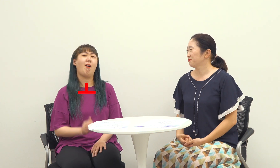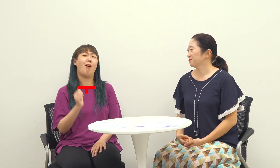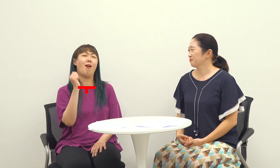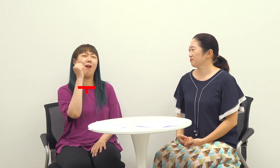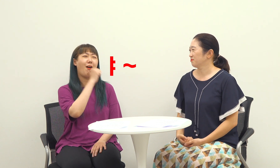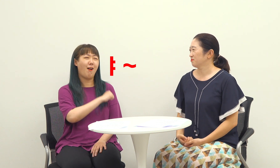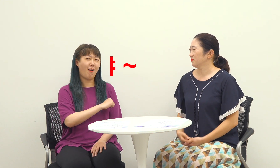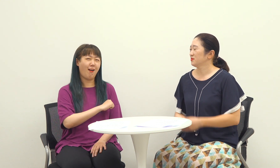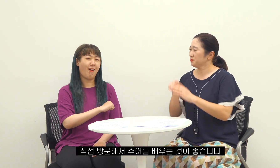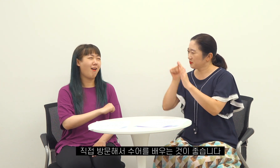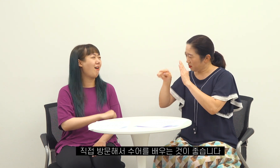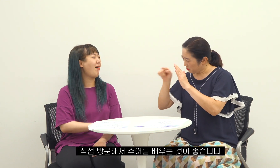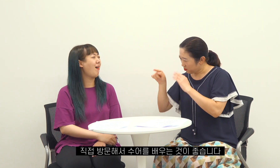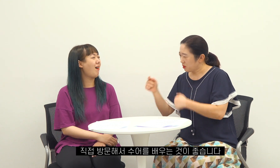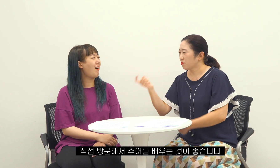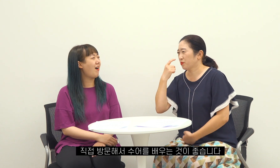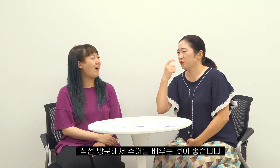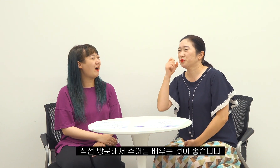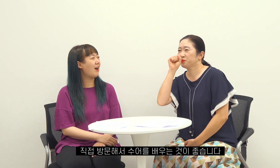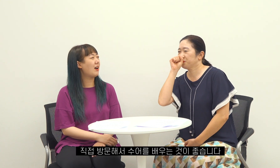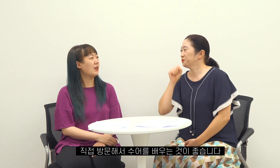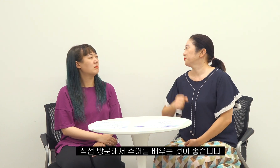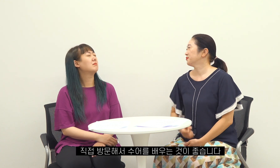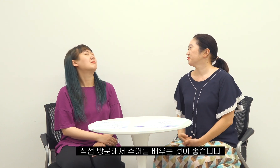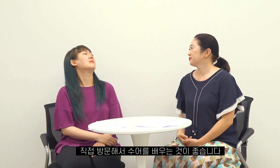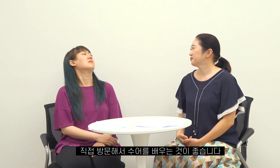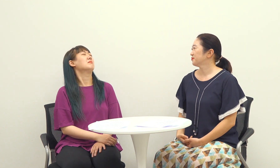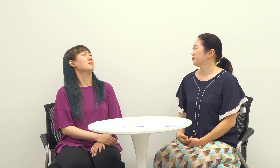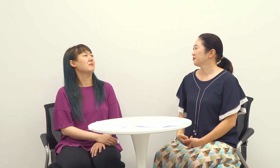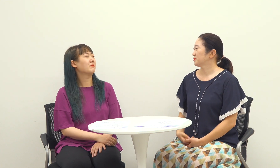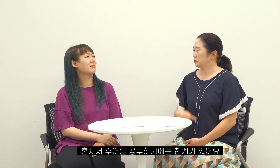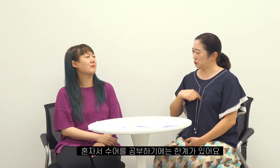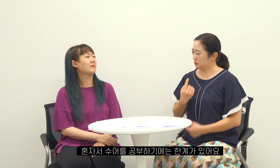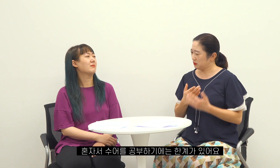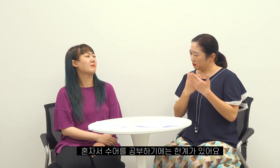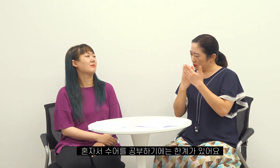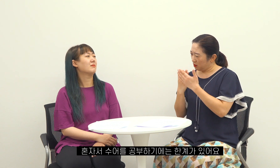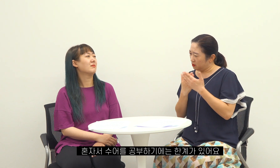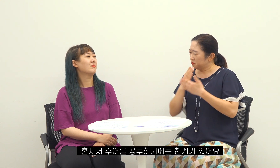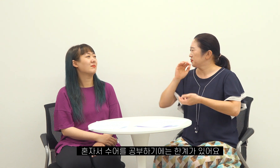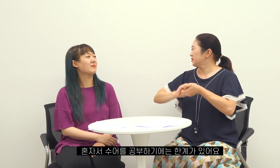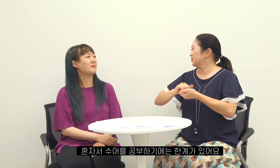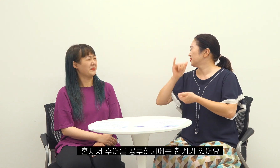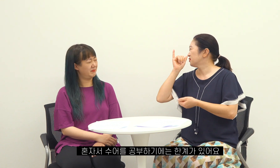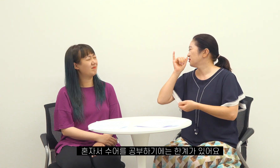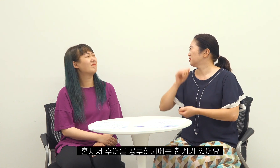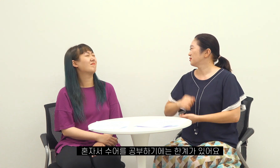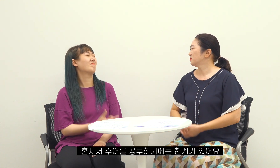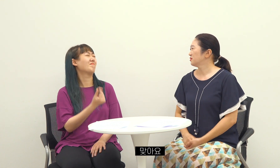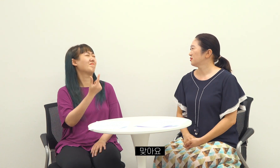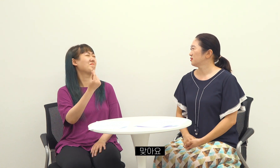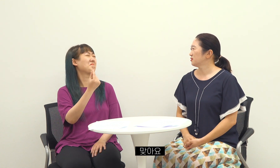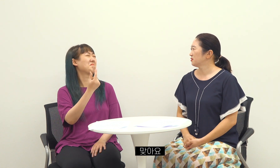We recommend that you visit and learn the sign language in person. There is a limit to studying sign language on your own.